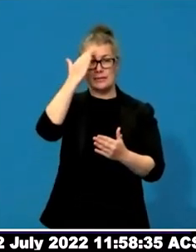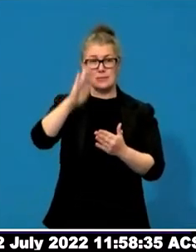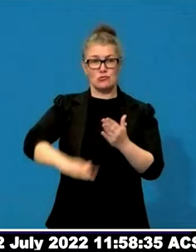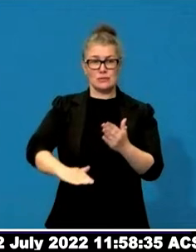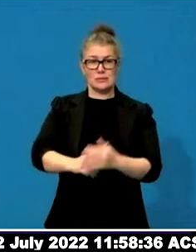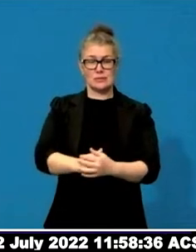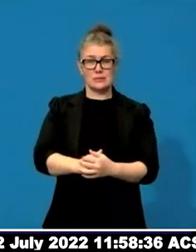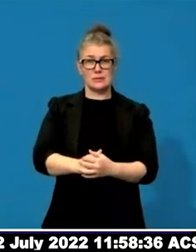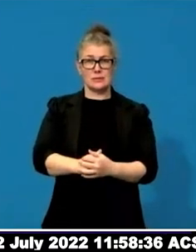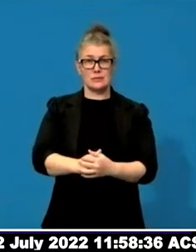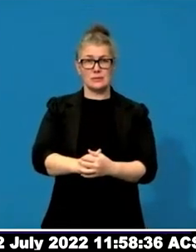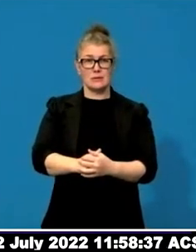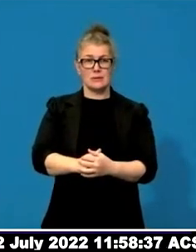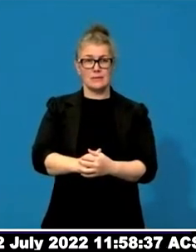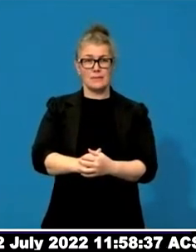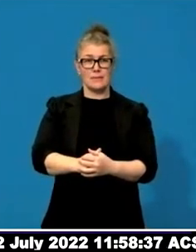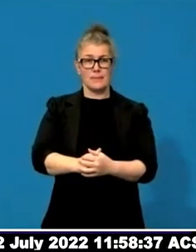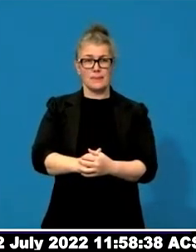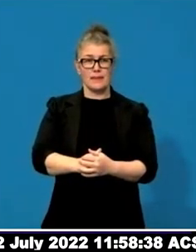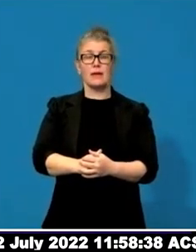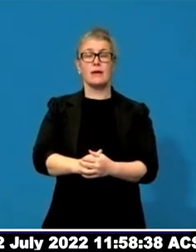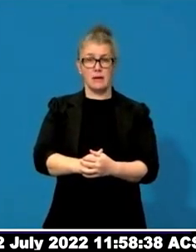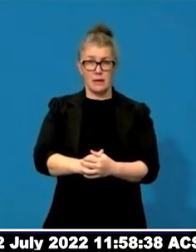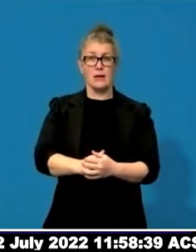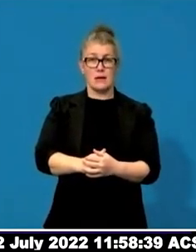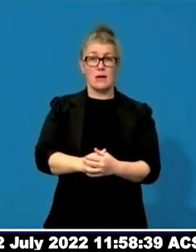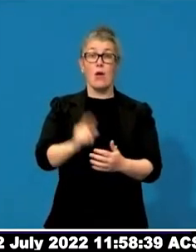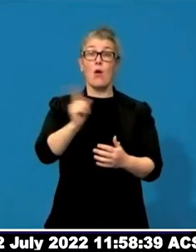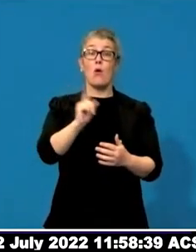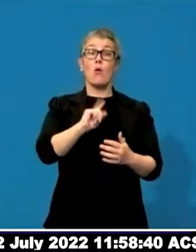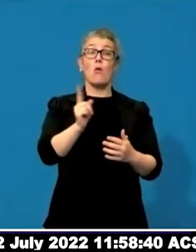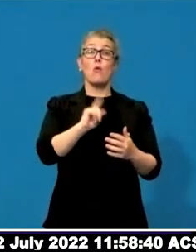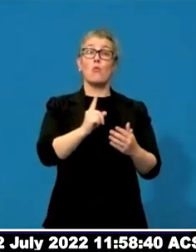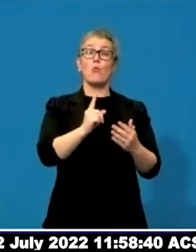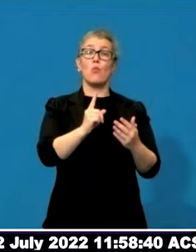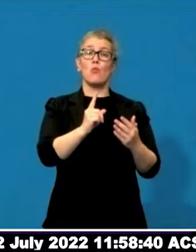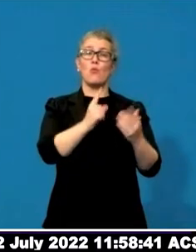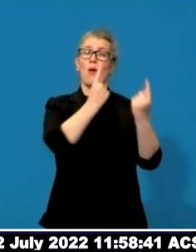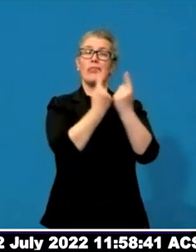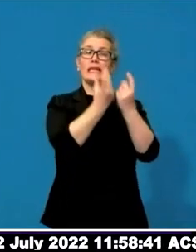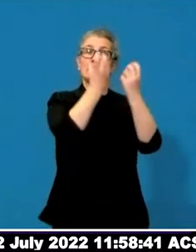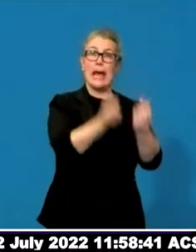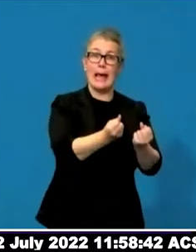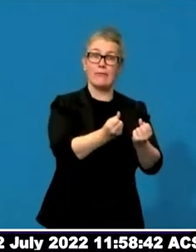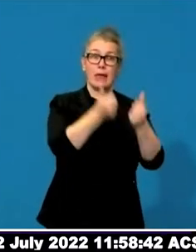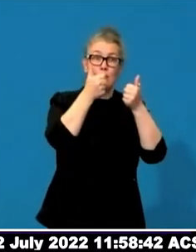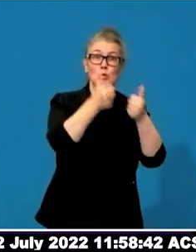of an effective support coordinator when dealing with First Nations participants and NDIS? Okay.